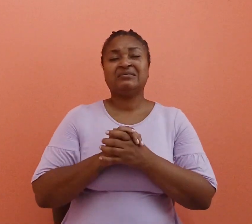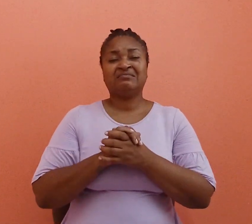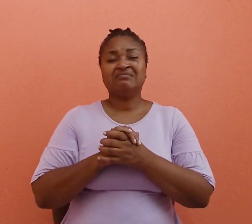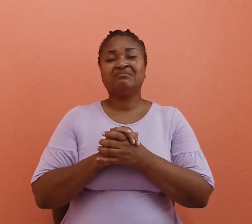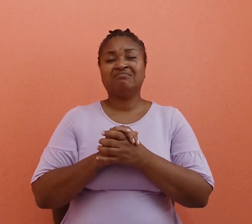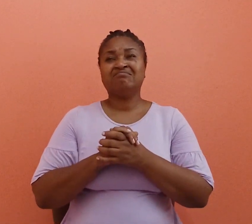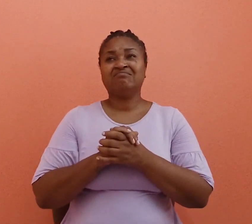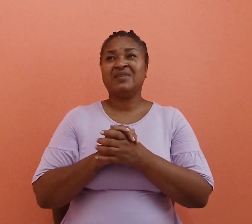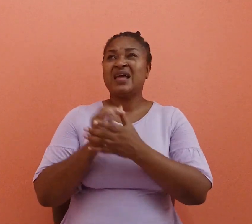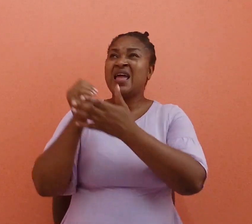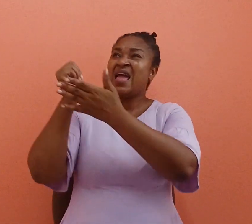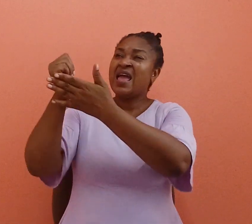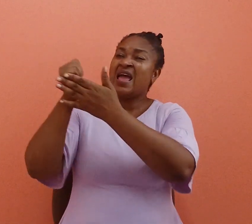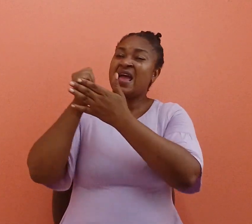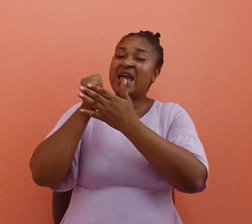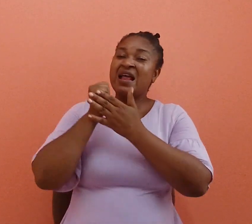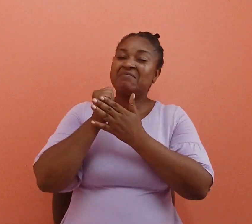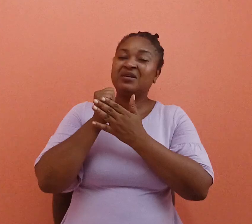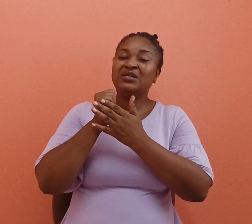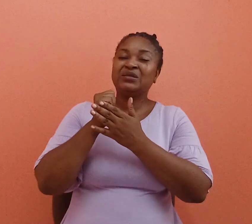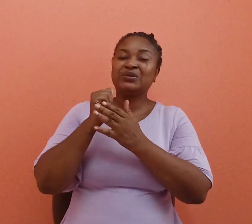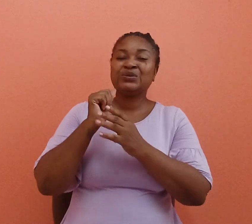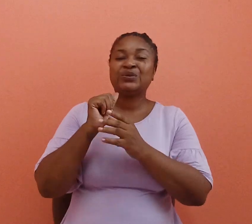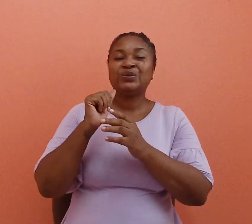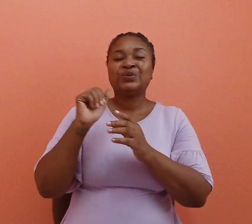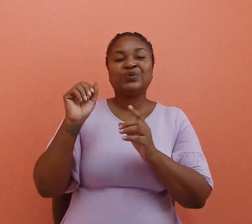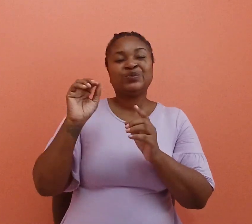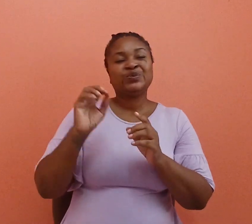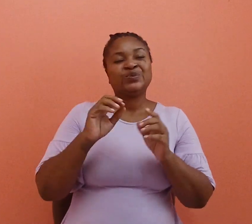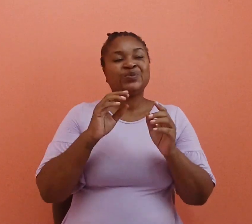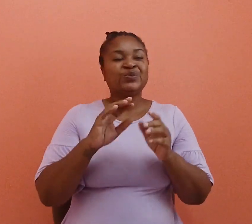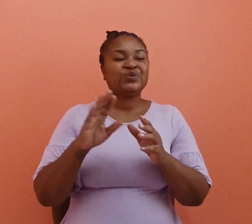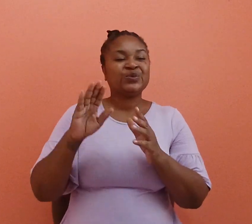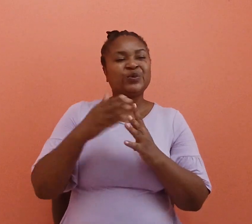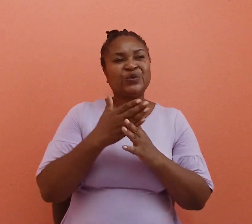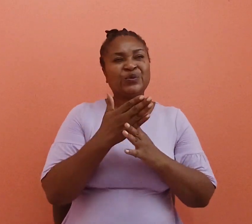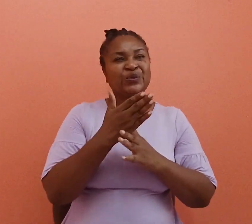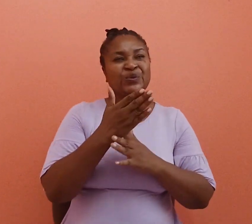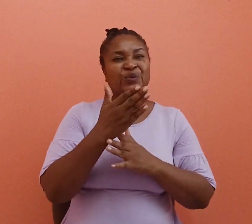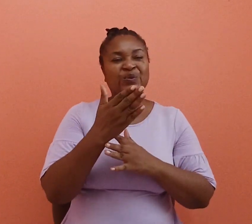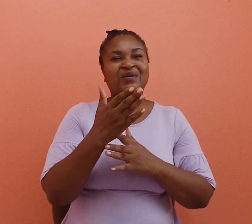Help me to walk in the good things you have planned for me.